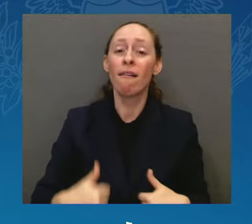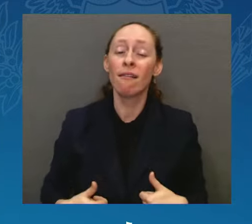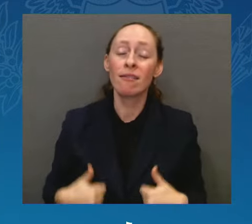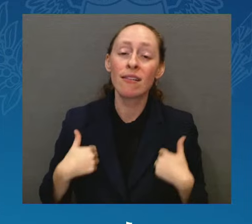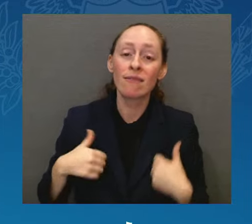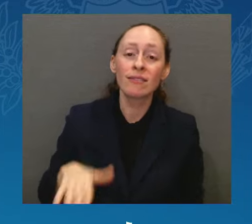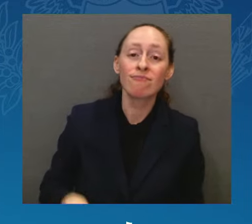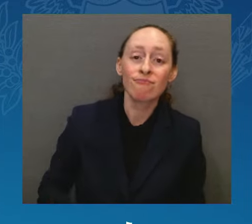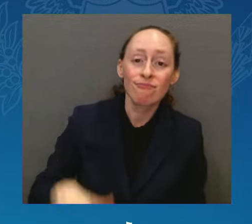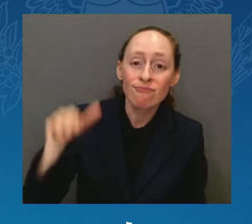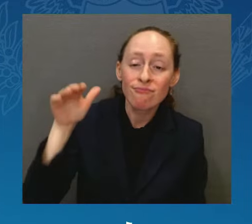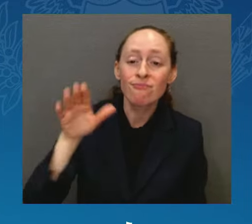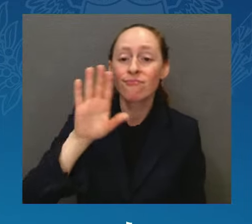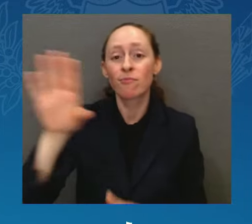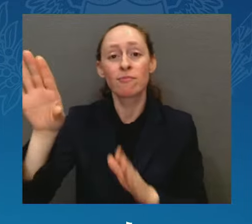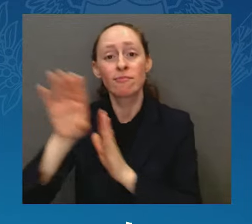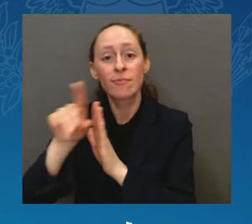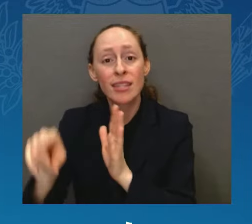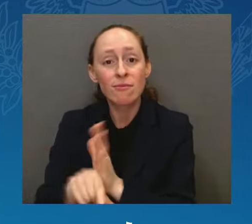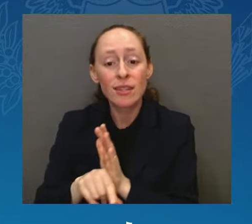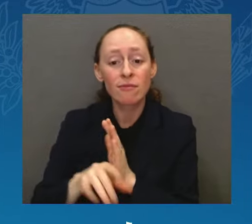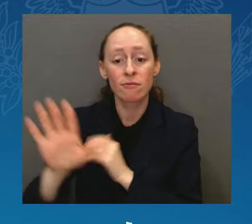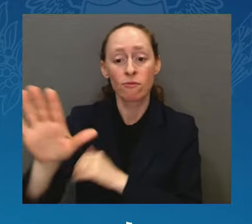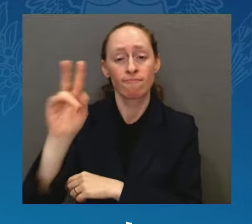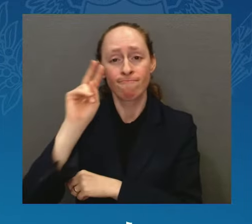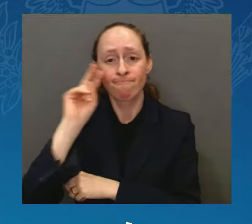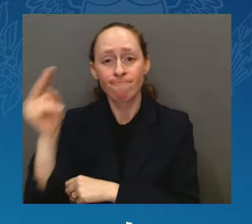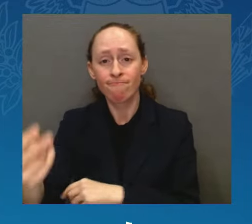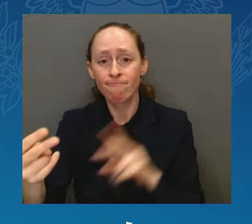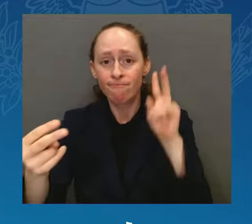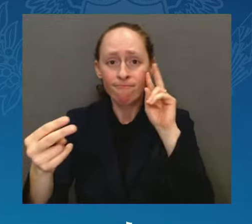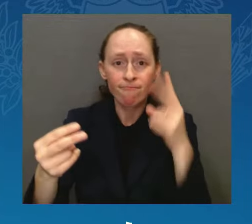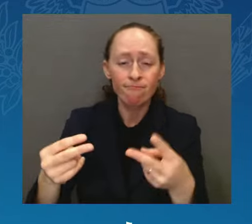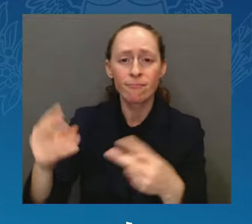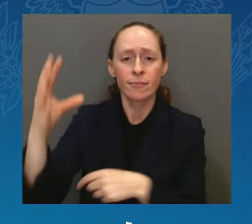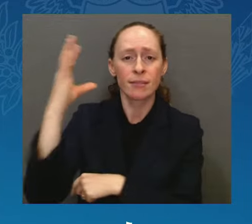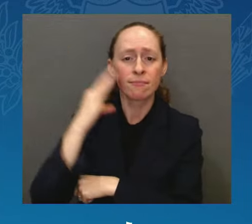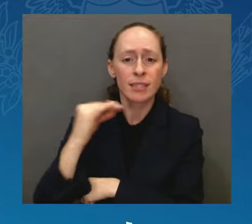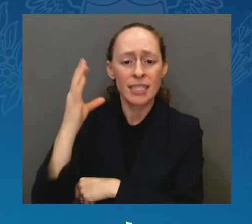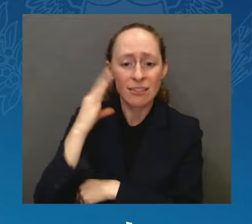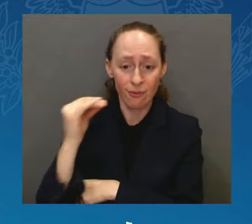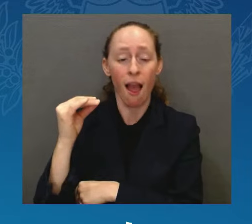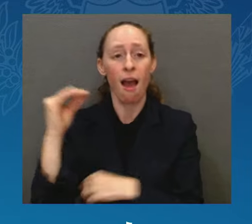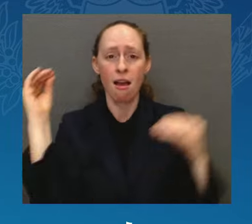breathe life and color and texture into this House.